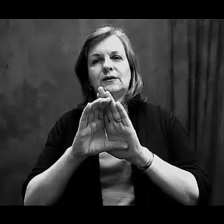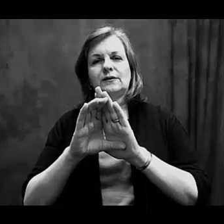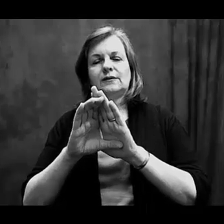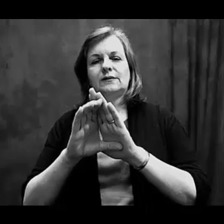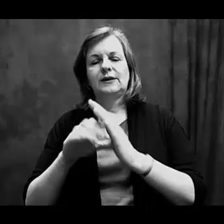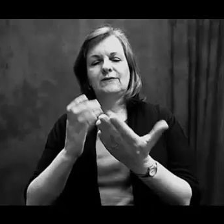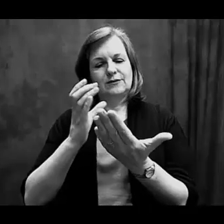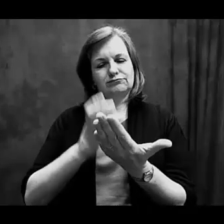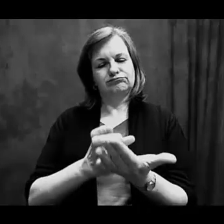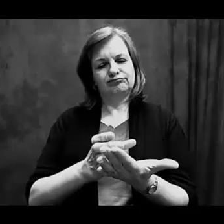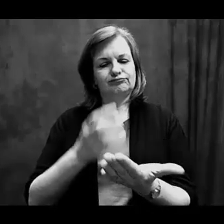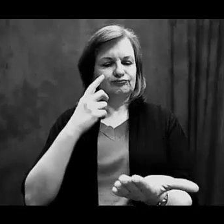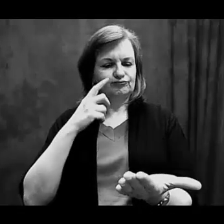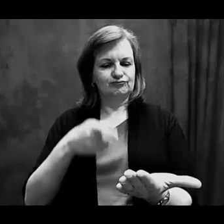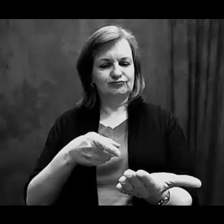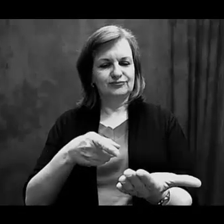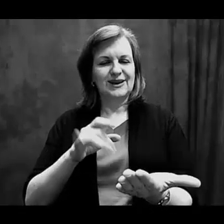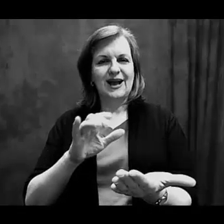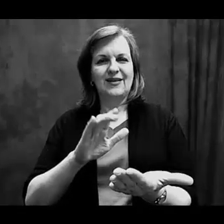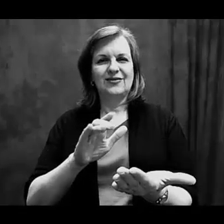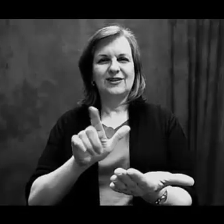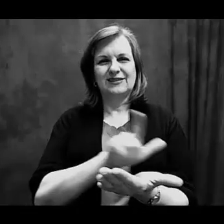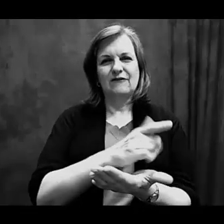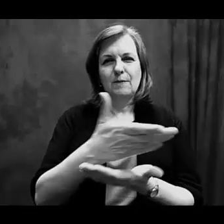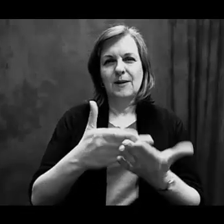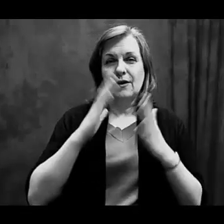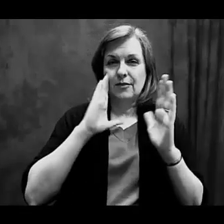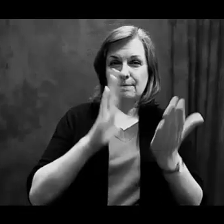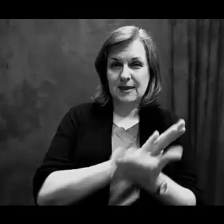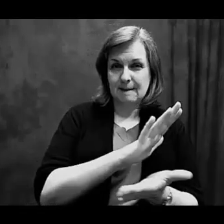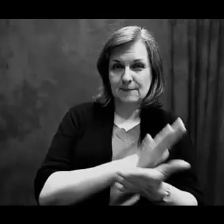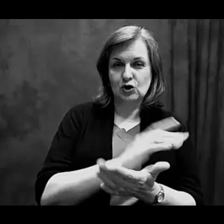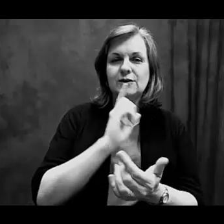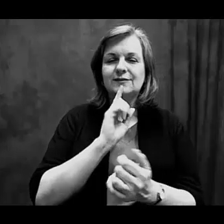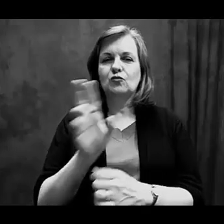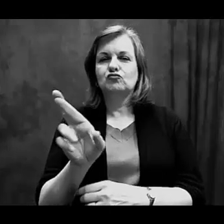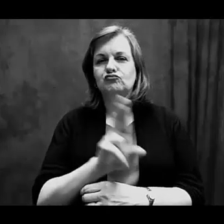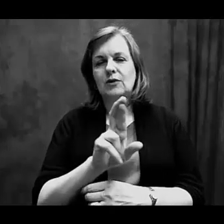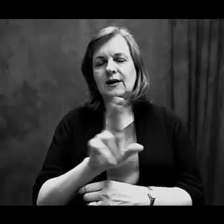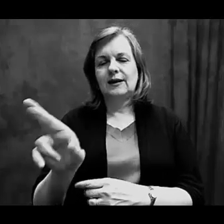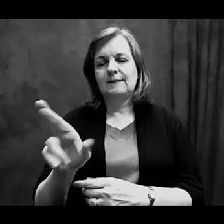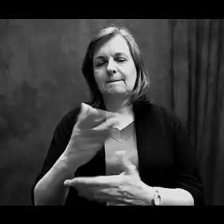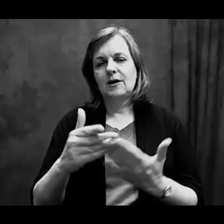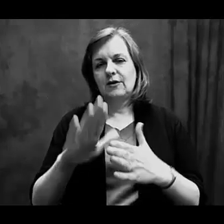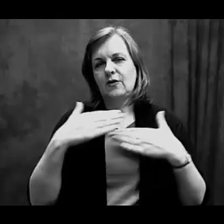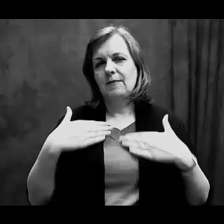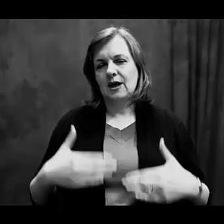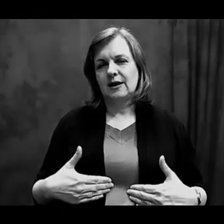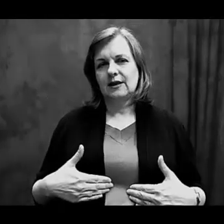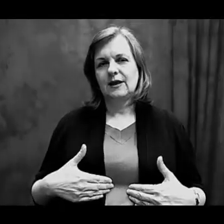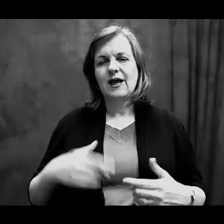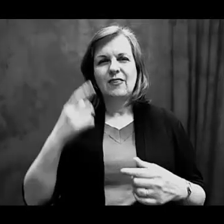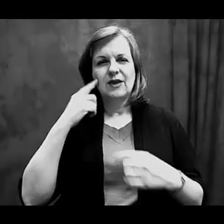so we see this all the time -- here's the right side of your heart so you have to picture this as the right side of the body